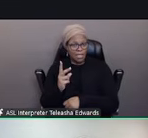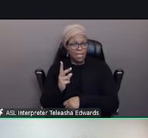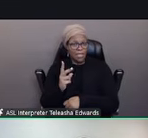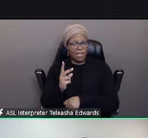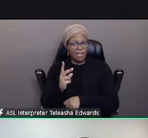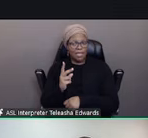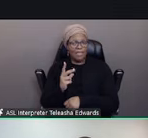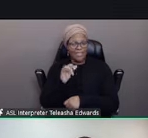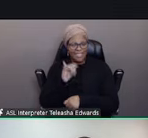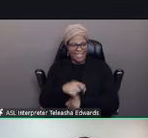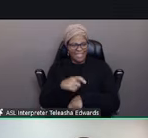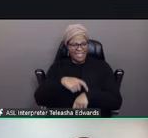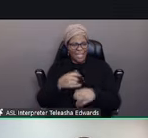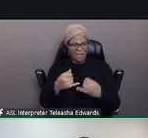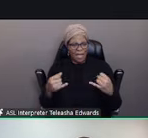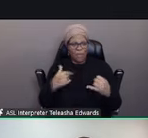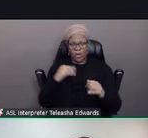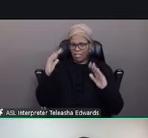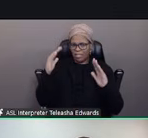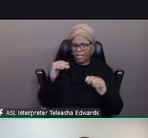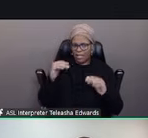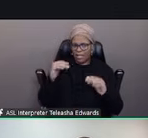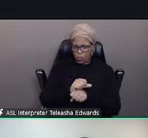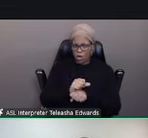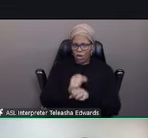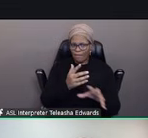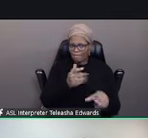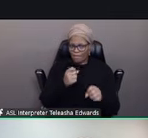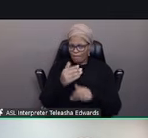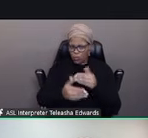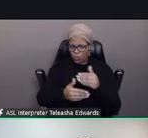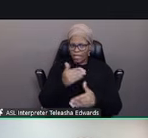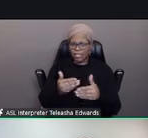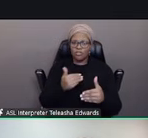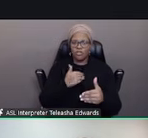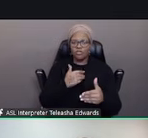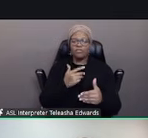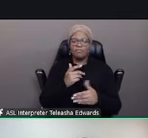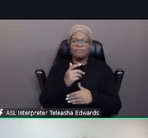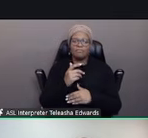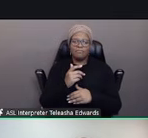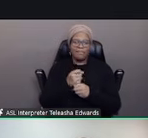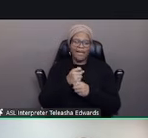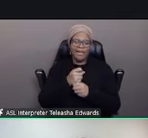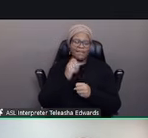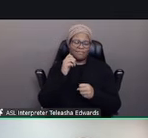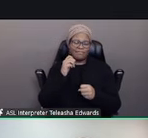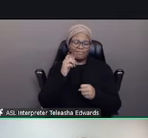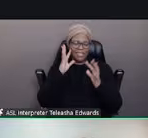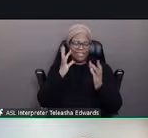we're expected to work very quickly to make an award notification by May 1st. We will have a